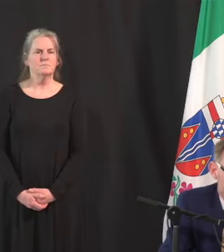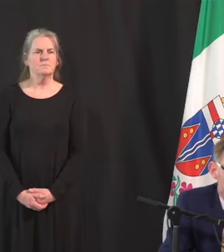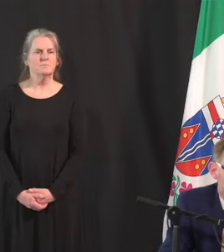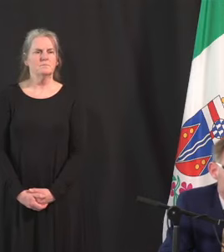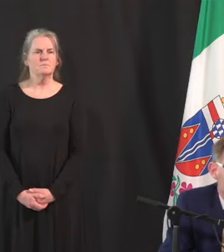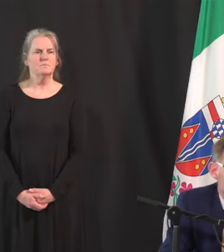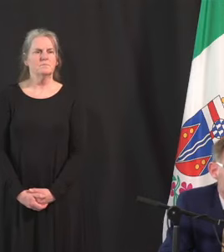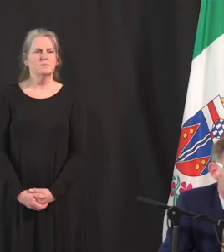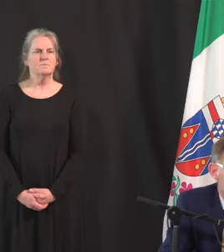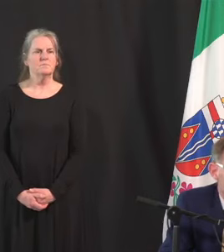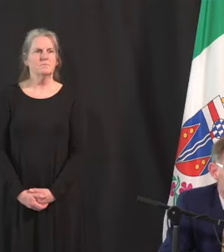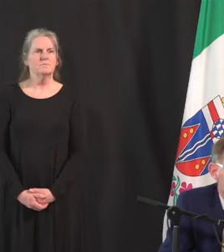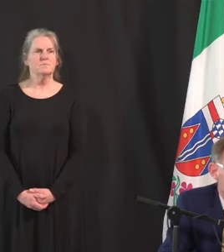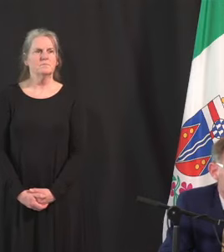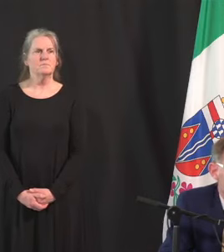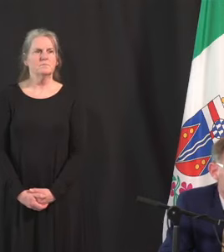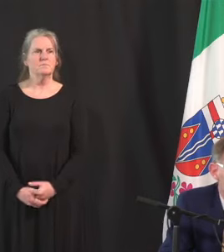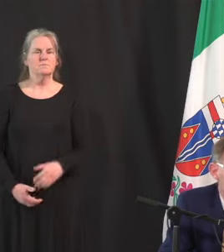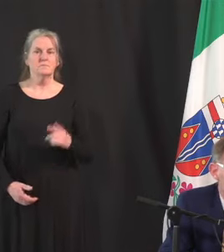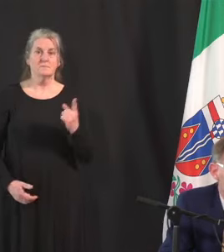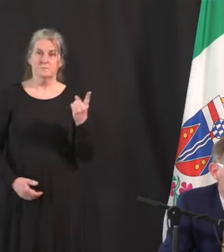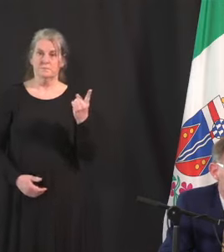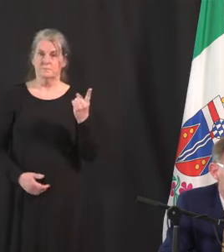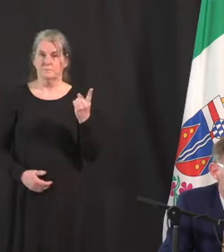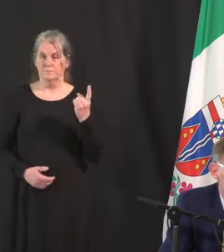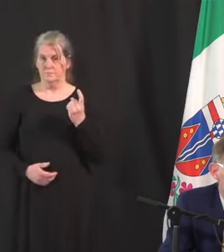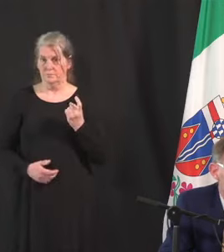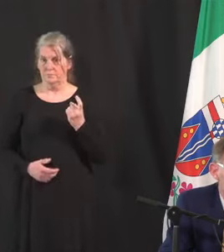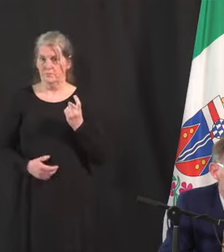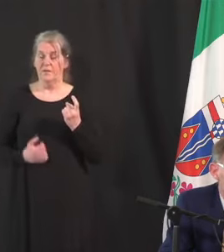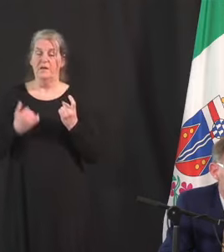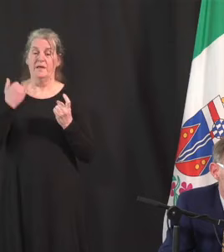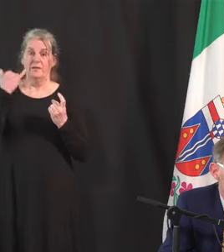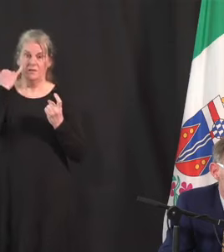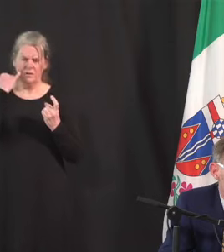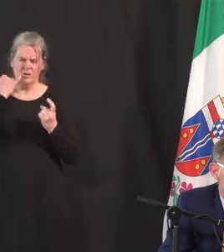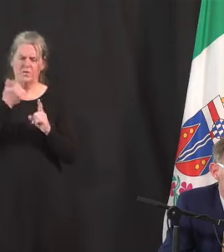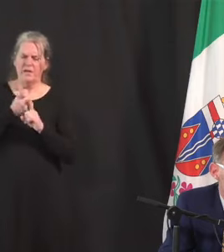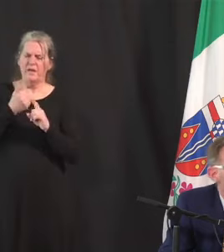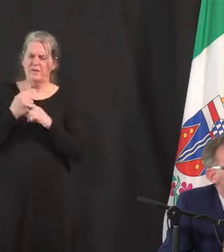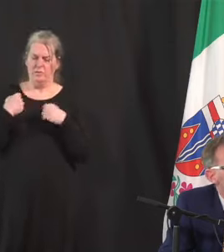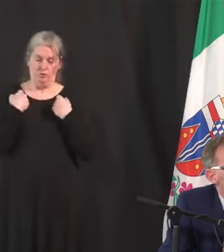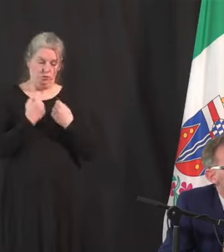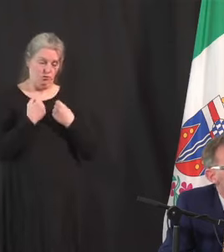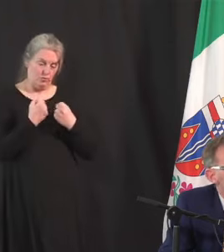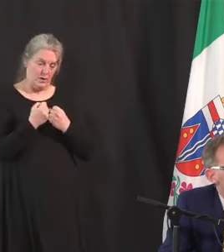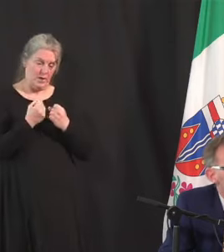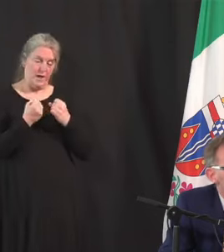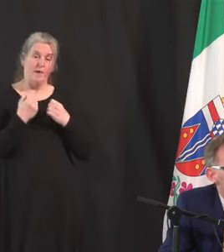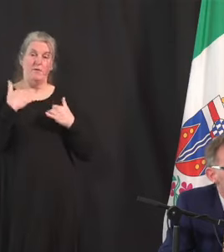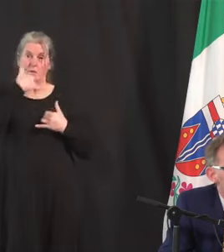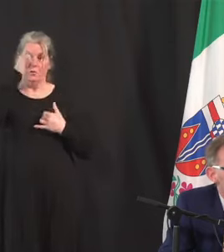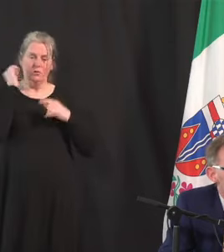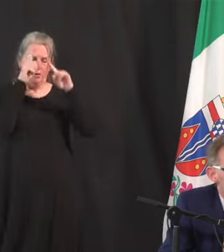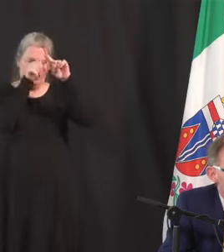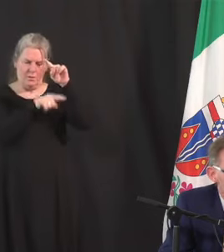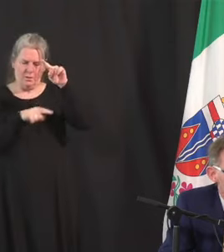SO IF THEY HAVE -- IF THEY COME THROUGH WITH SYMPTOMS, DOES THAT CHANGE? ARE THEY REQUIRED TO STAY HERE?